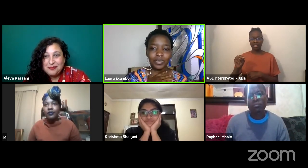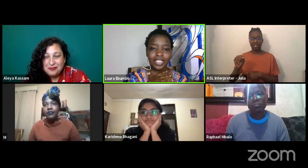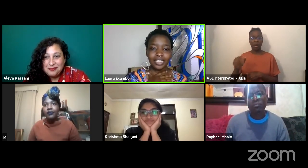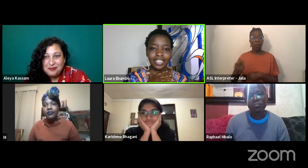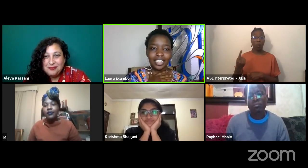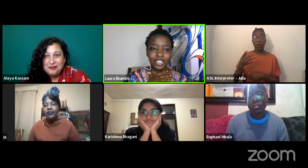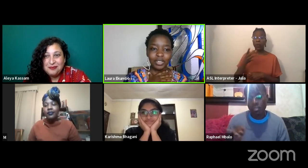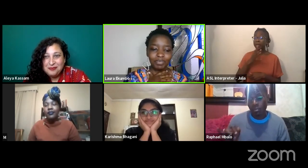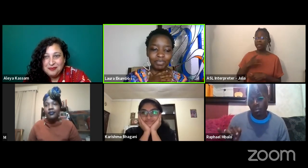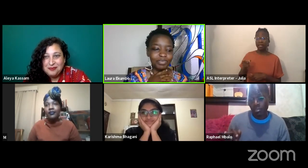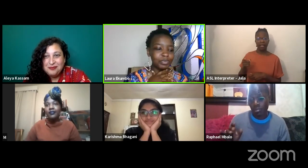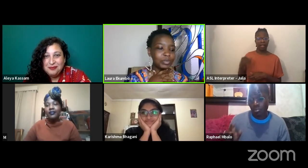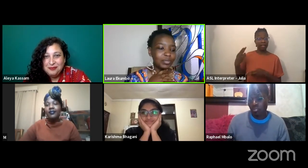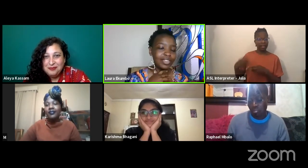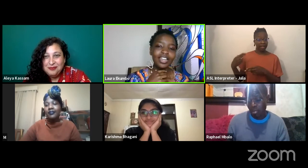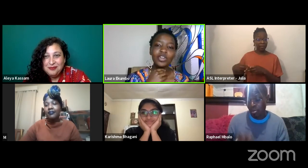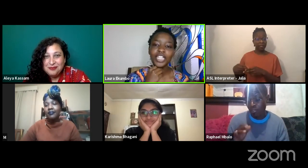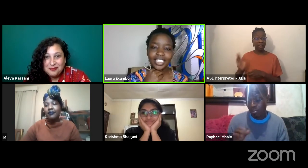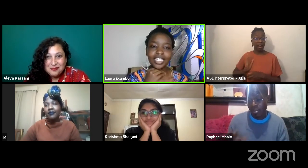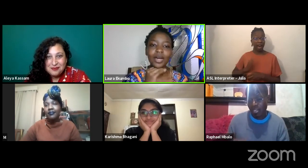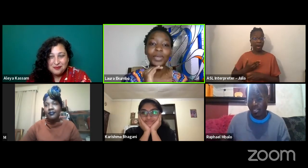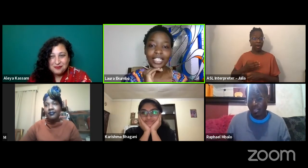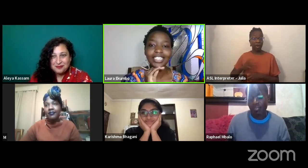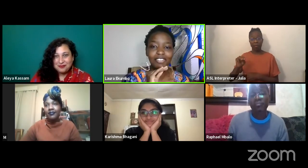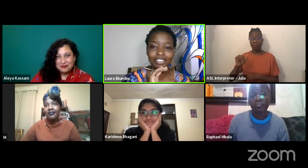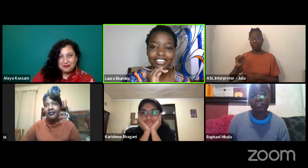for the Brazen Edition, created a PDF,